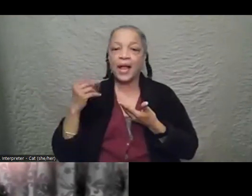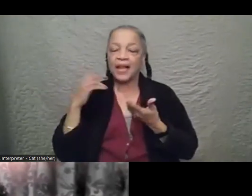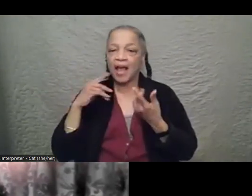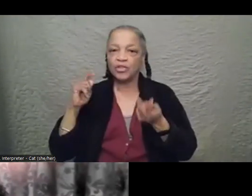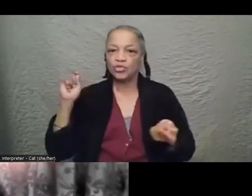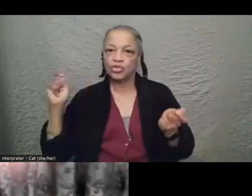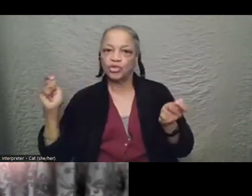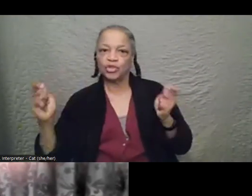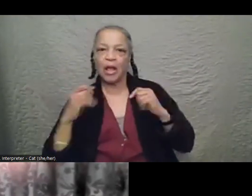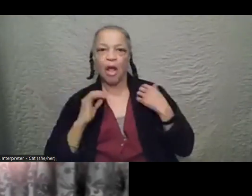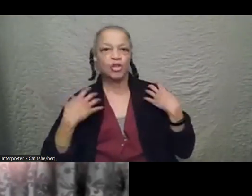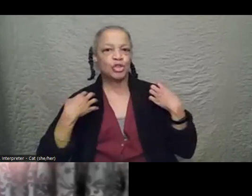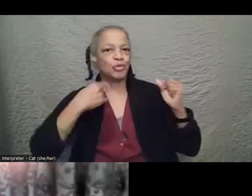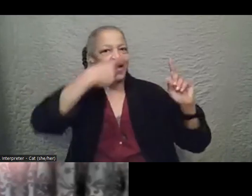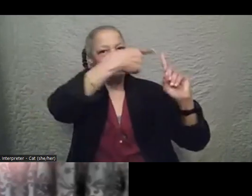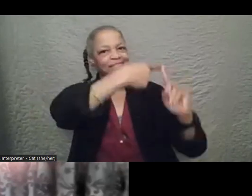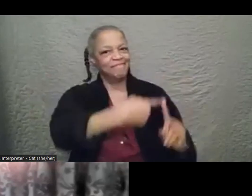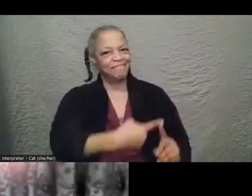strength that we bring to the community?